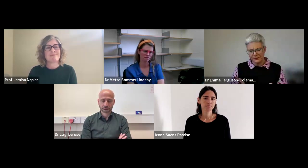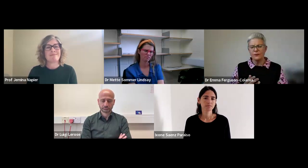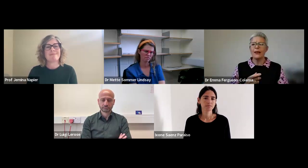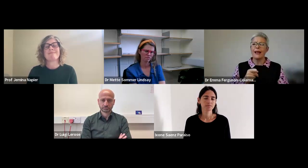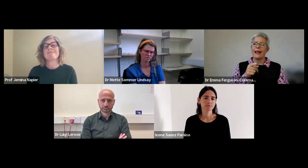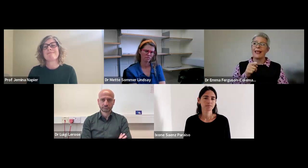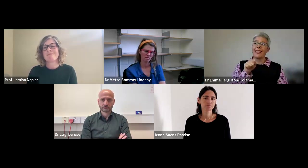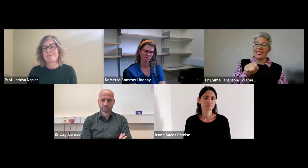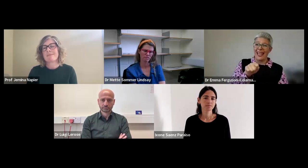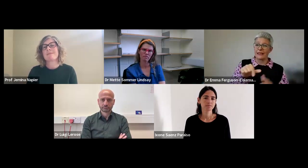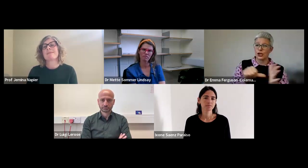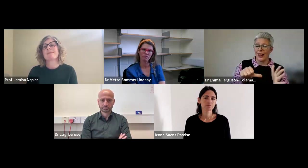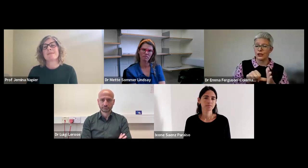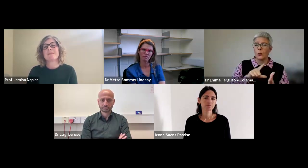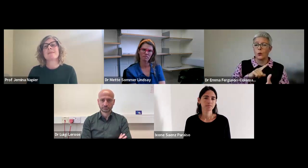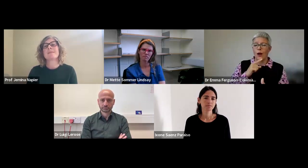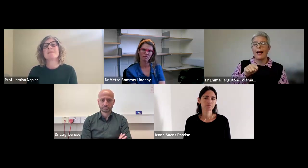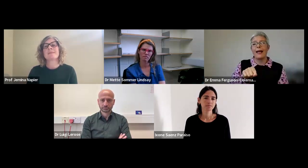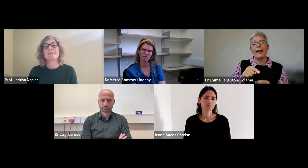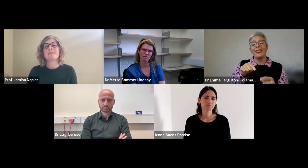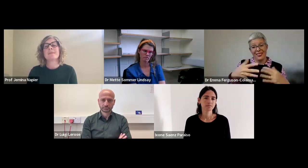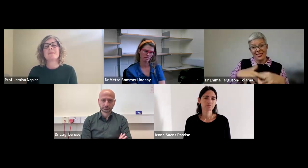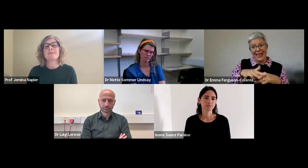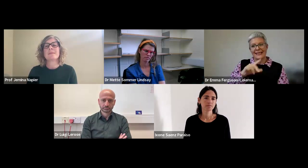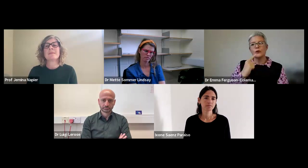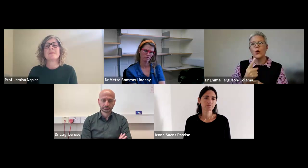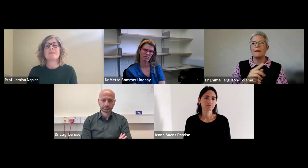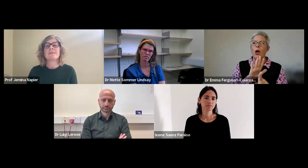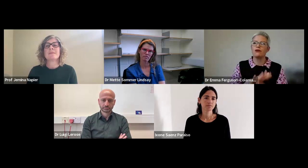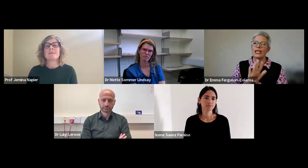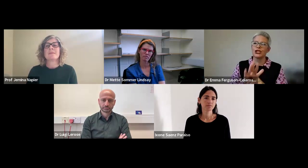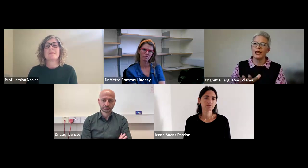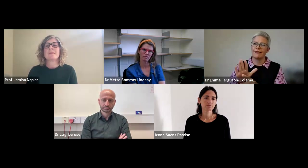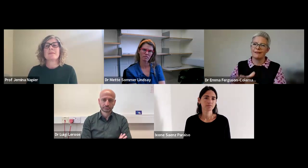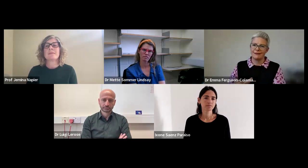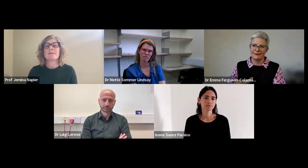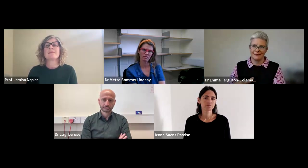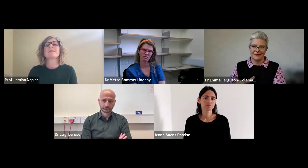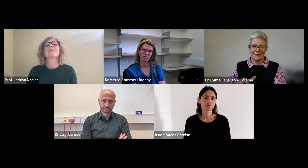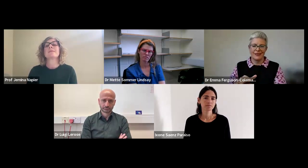spelled it for ease on this occasion. That's a challenge because intersectionality talks about